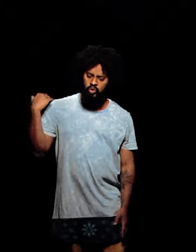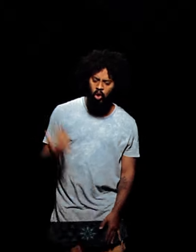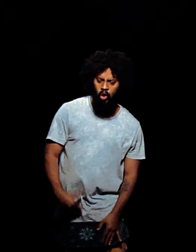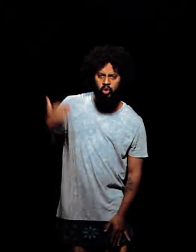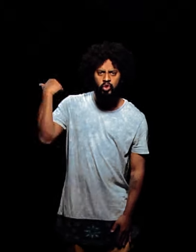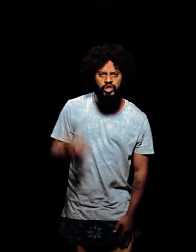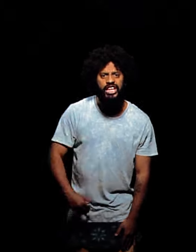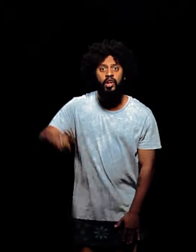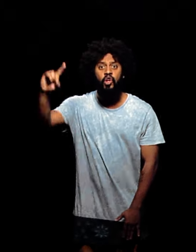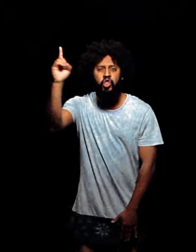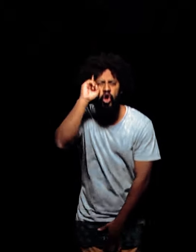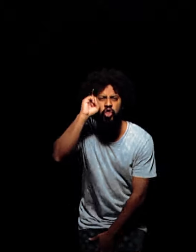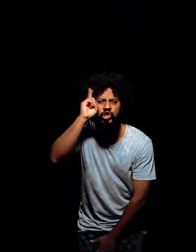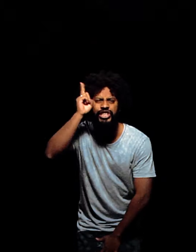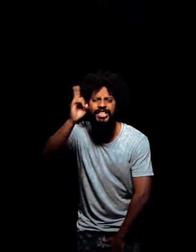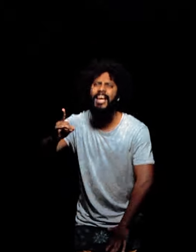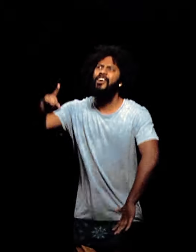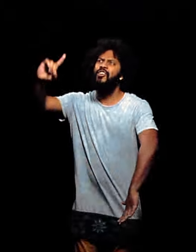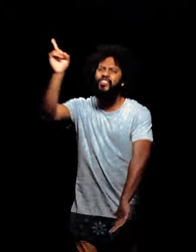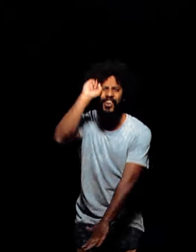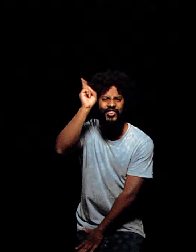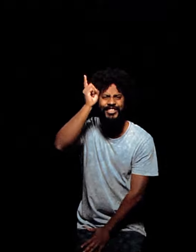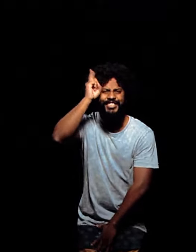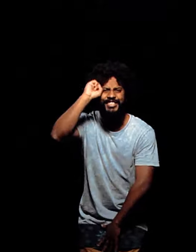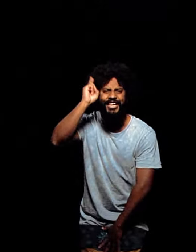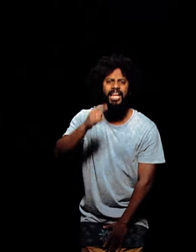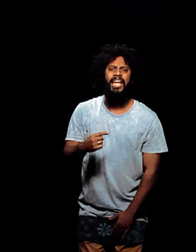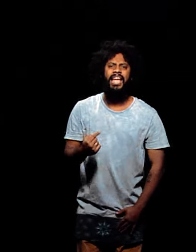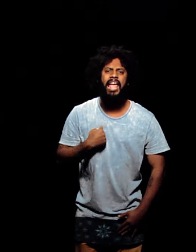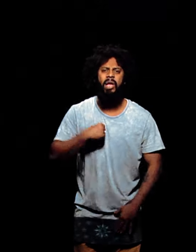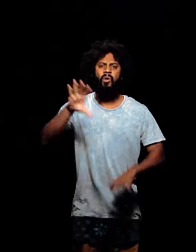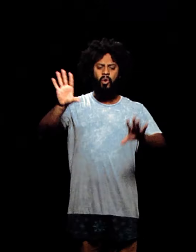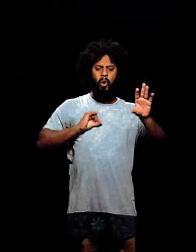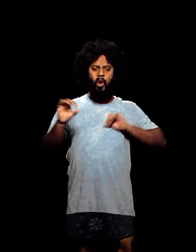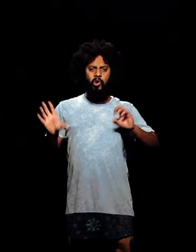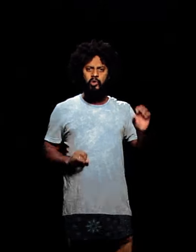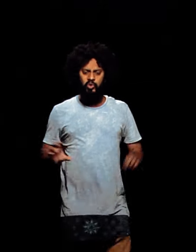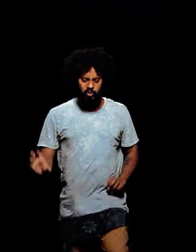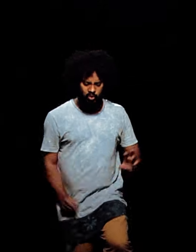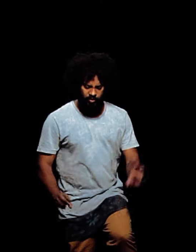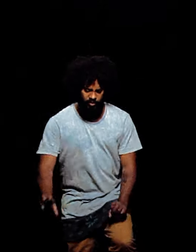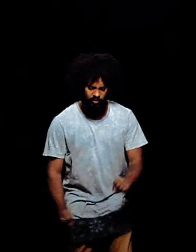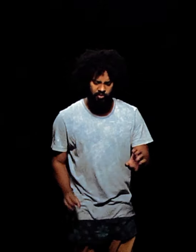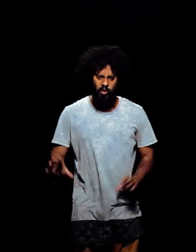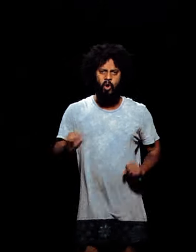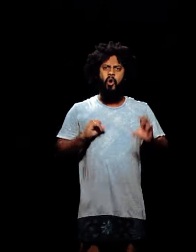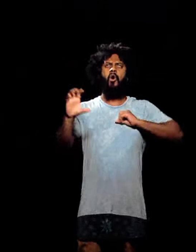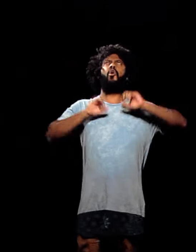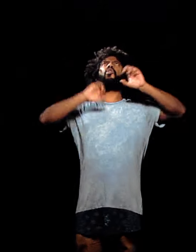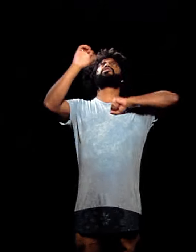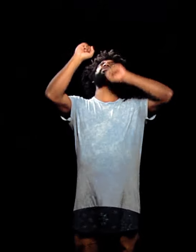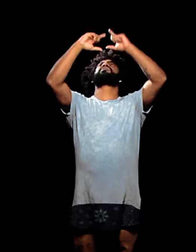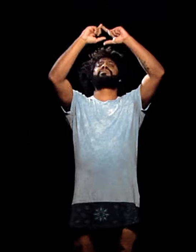Every day in the city I'm targeted with its sounds, lights and sparks.